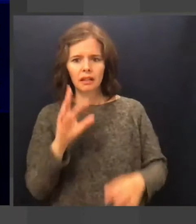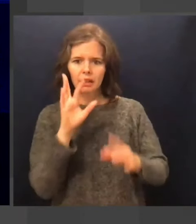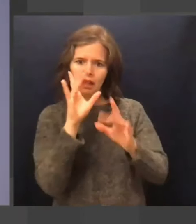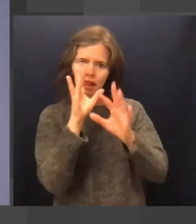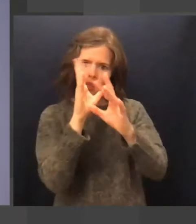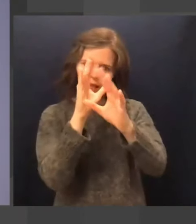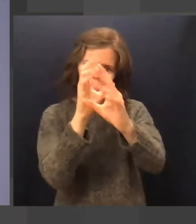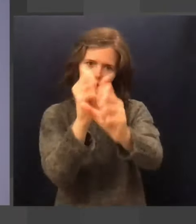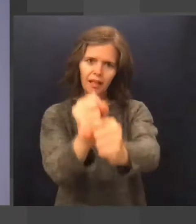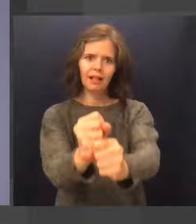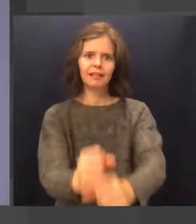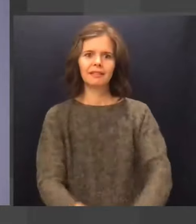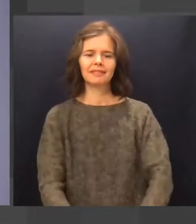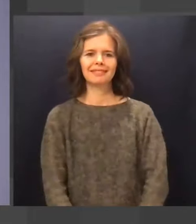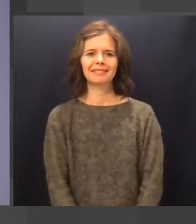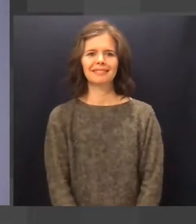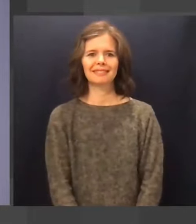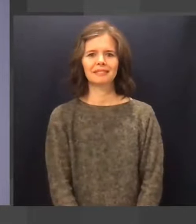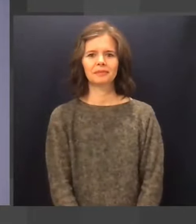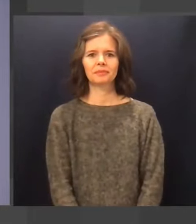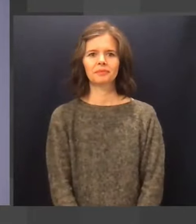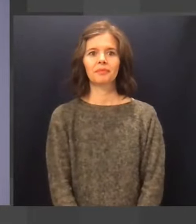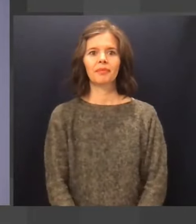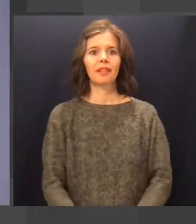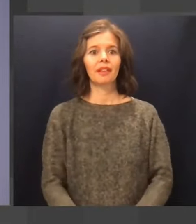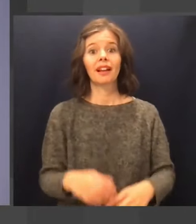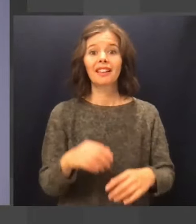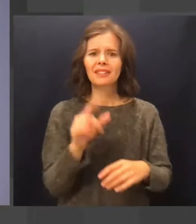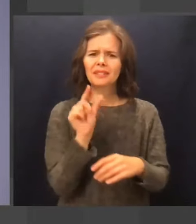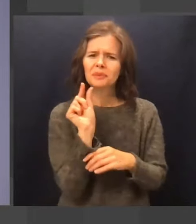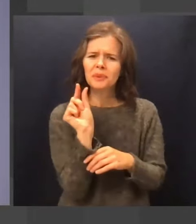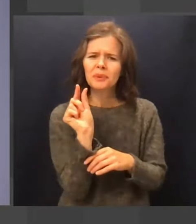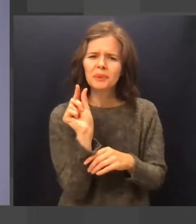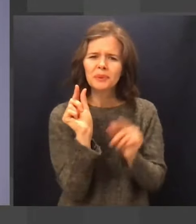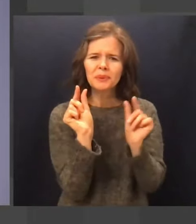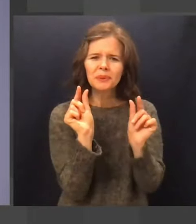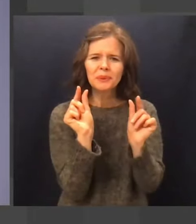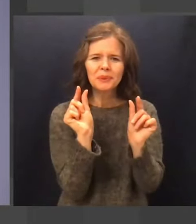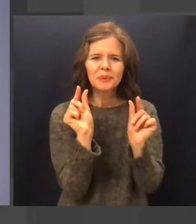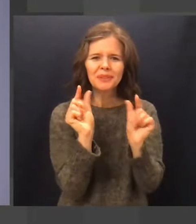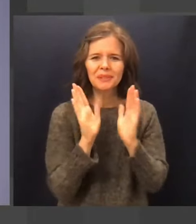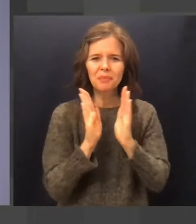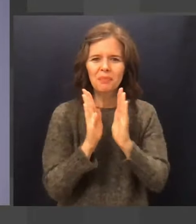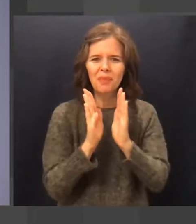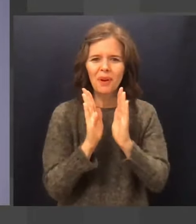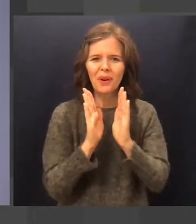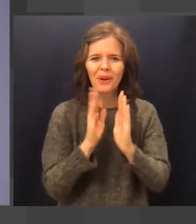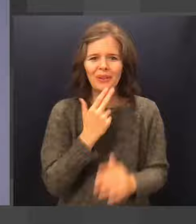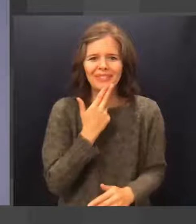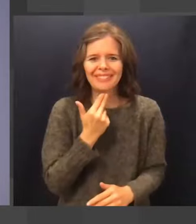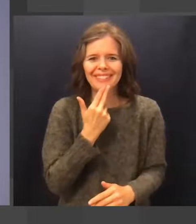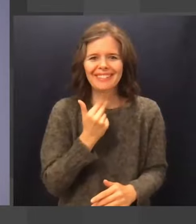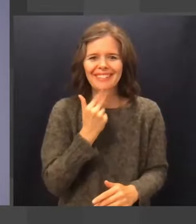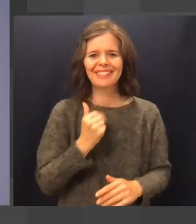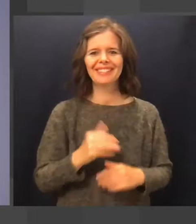IT'S REALLY DISTRACTING.